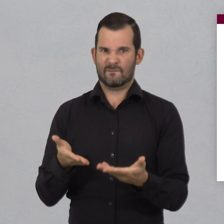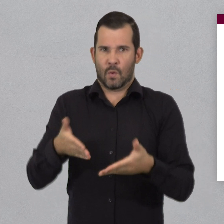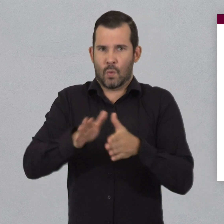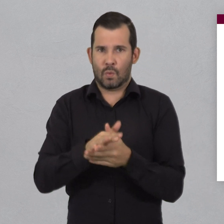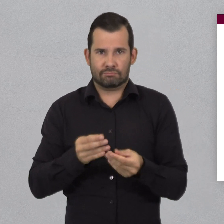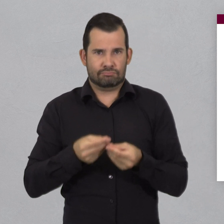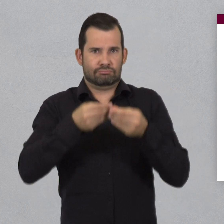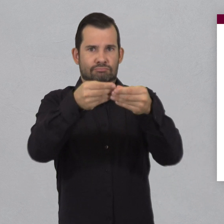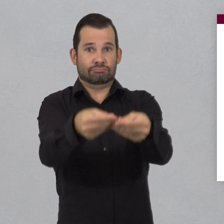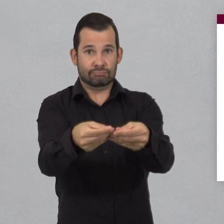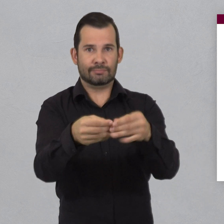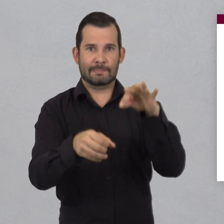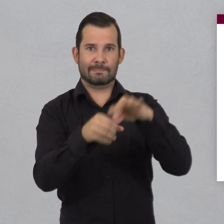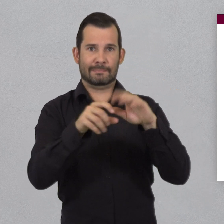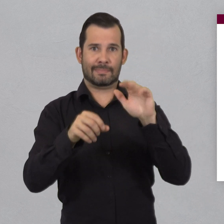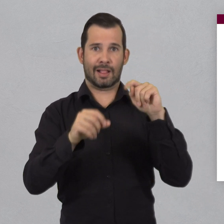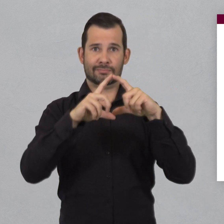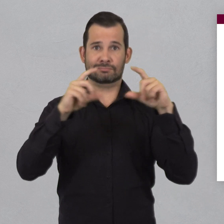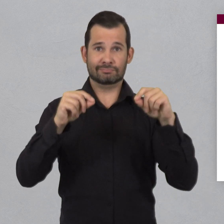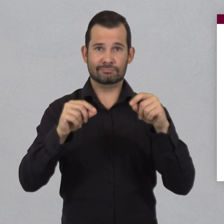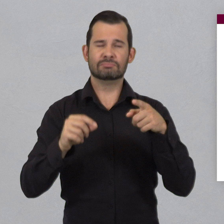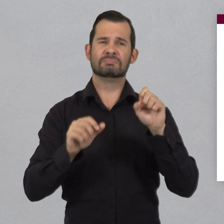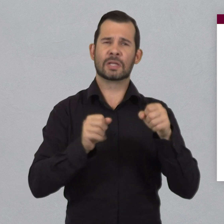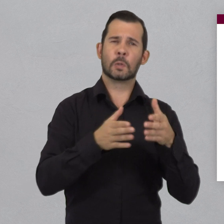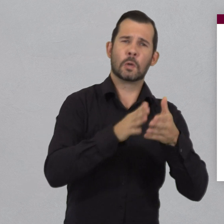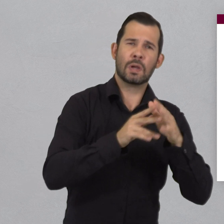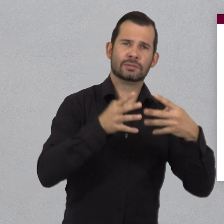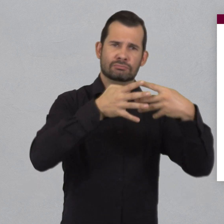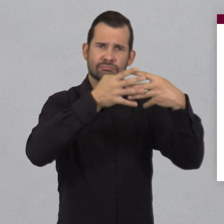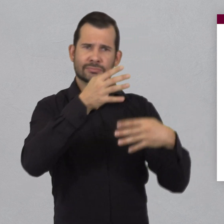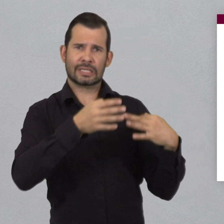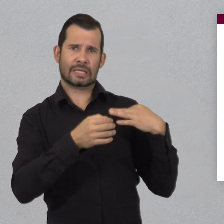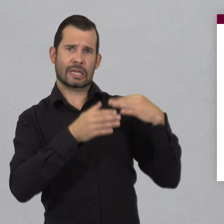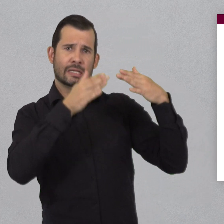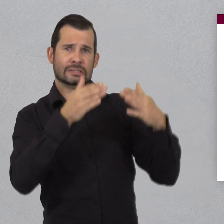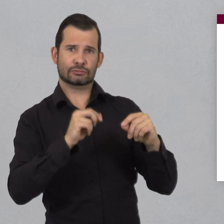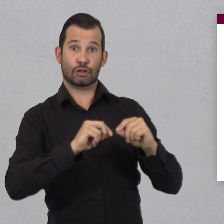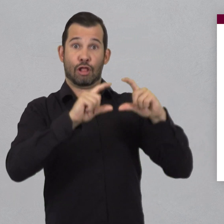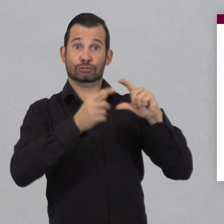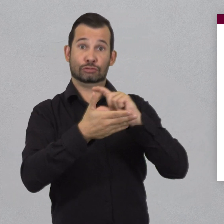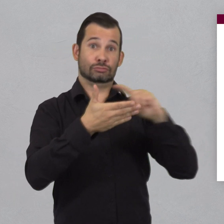They will then give you a folded ballot. You may request a list of candidates in